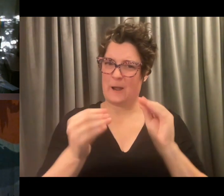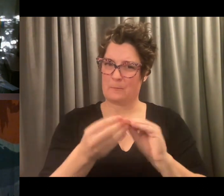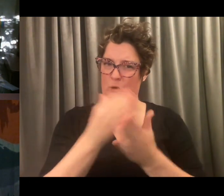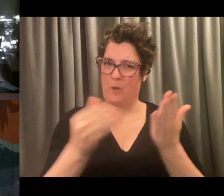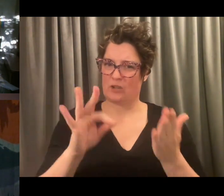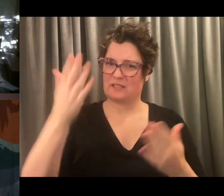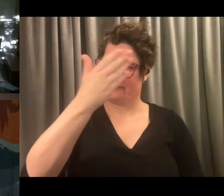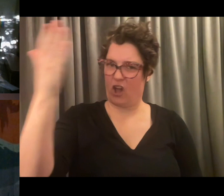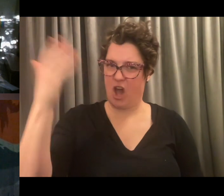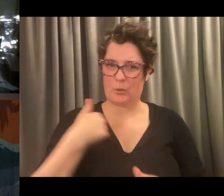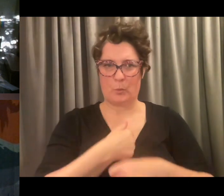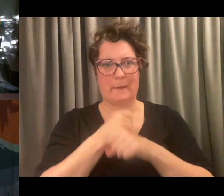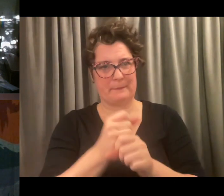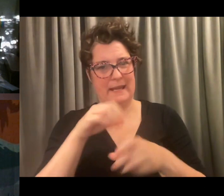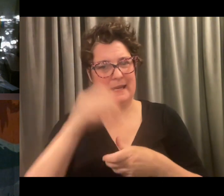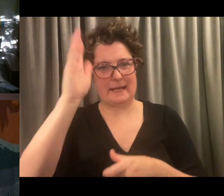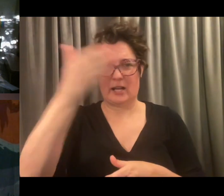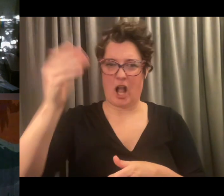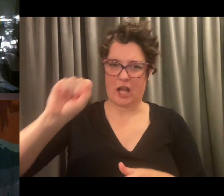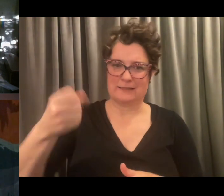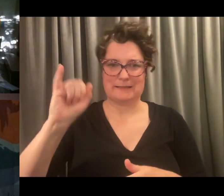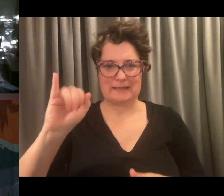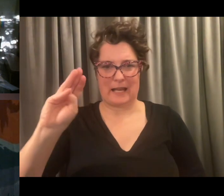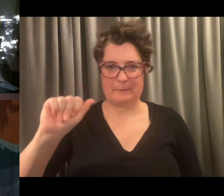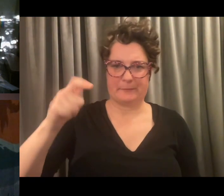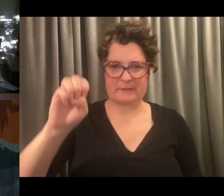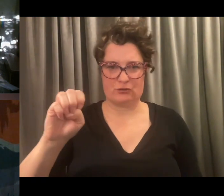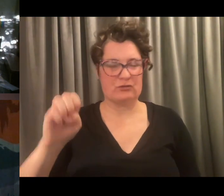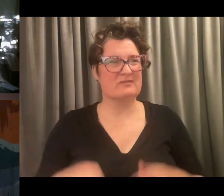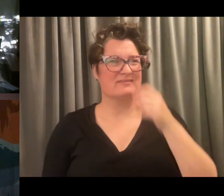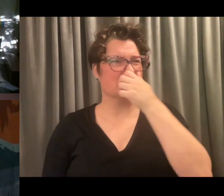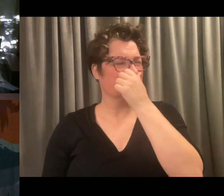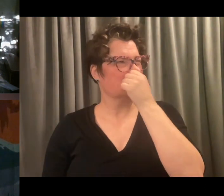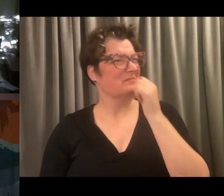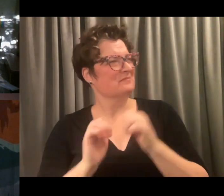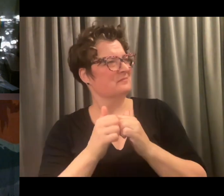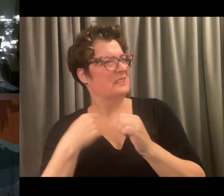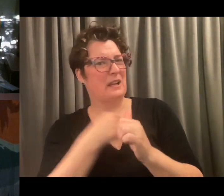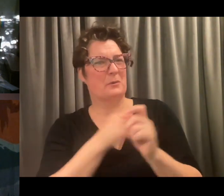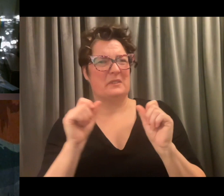Never: You know, how, how are, how are, how can we then like, try to essentialize what, what the people around us are?